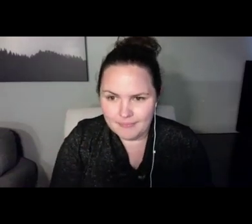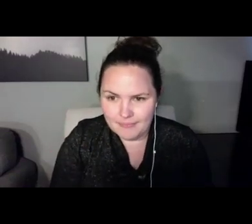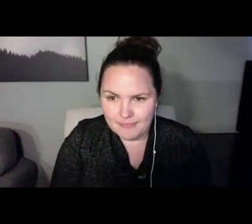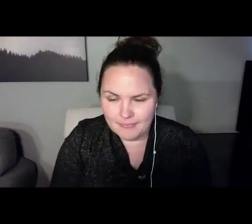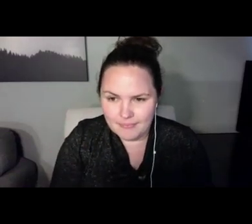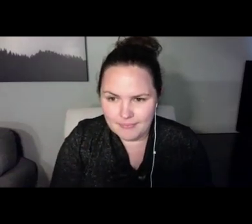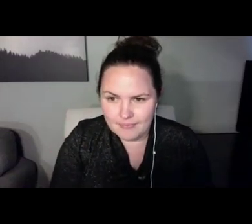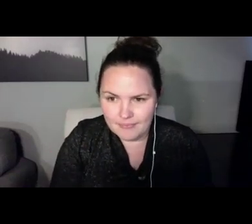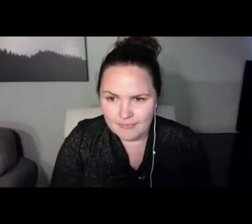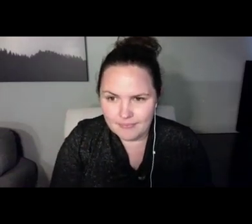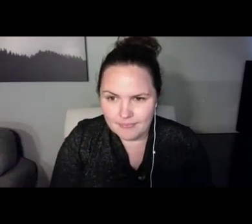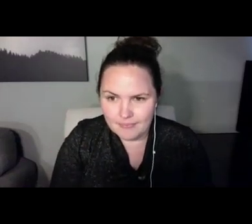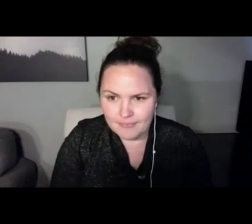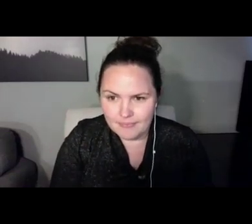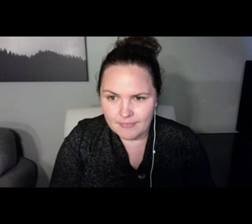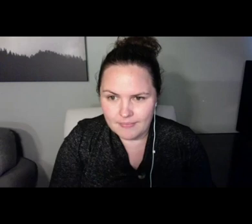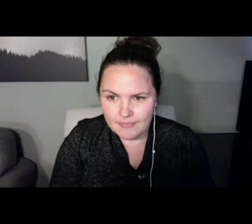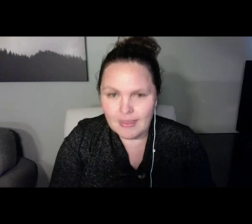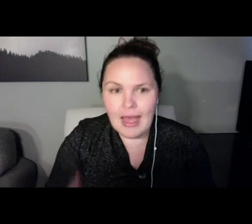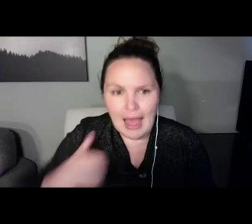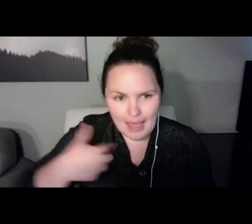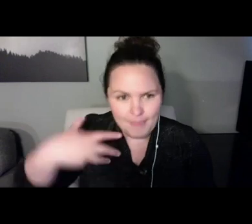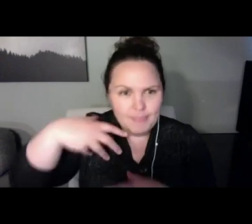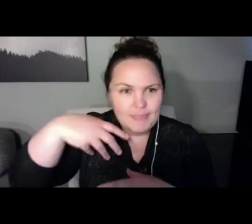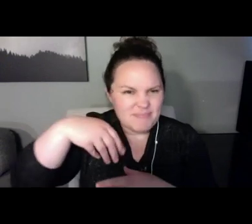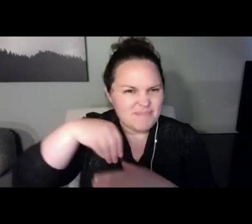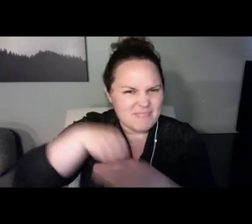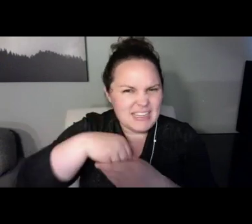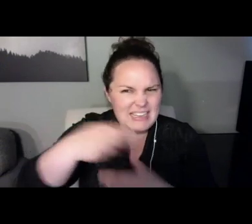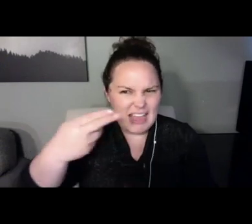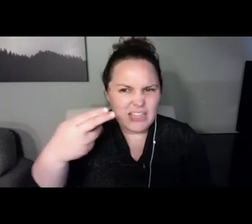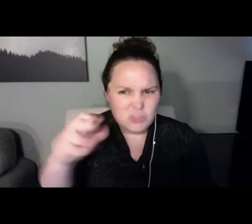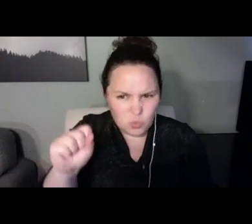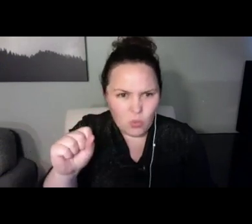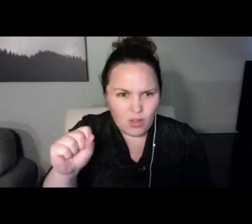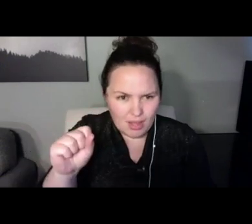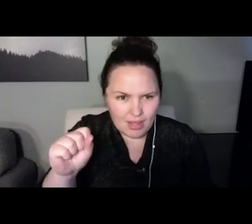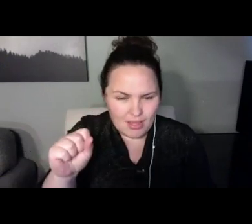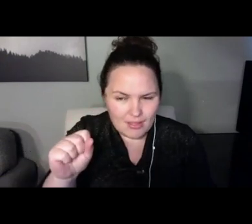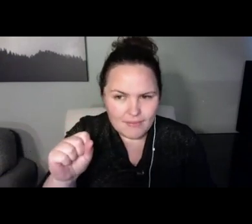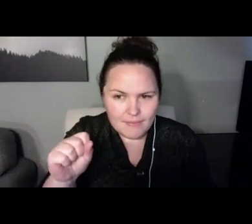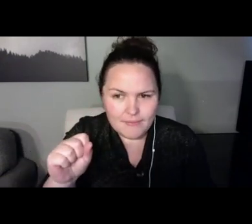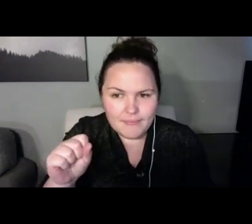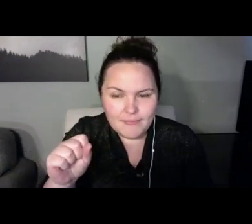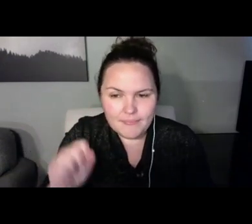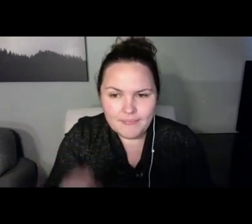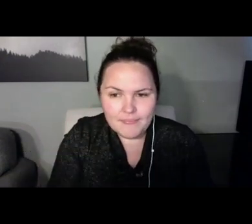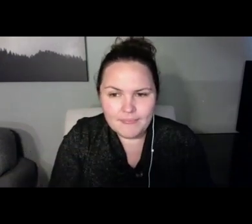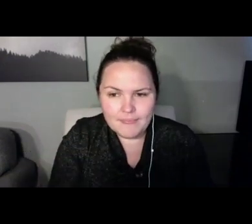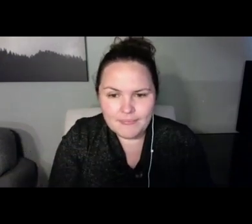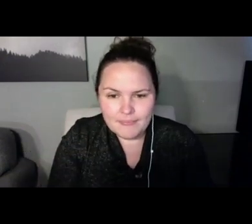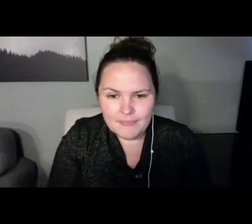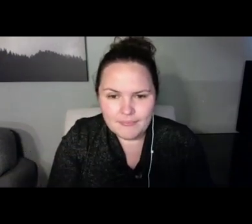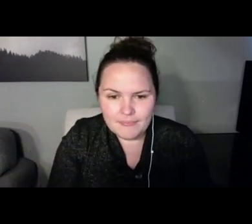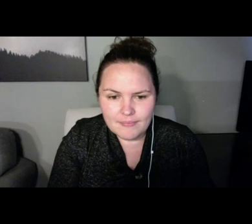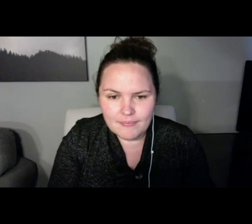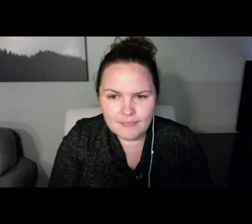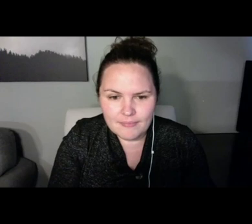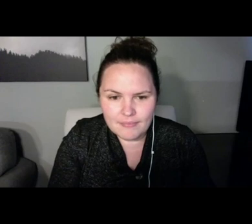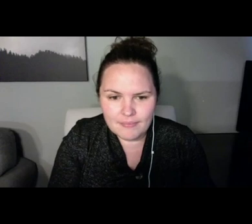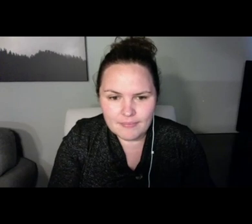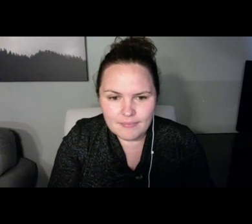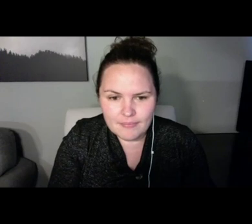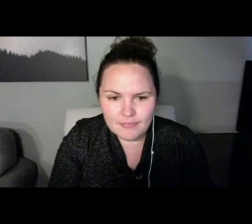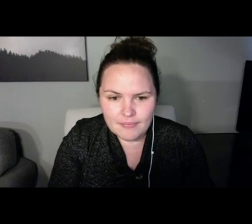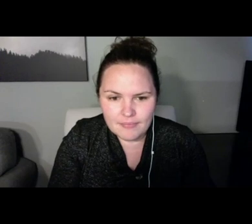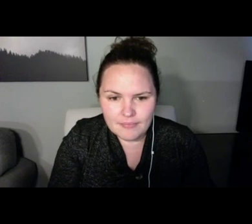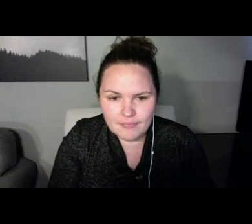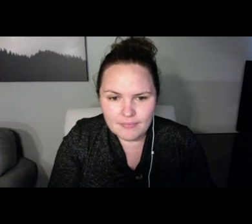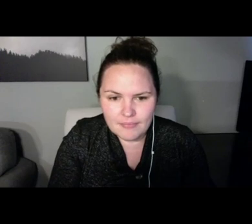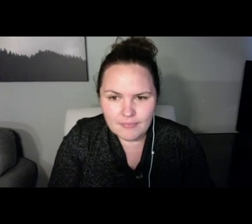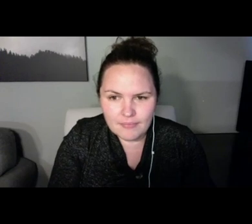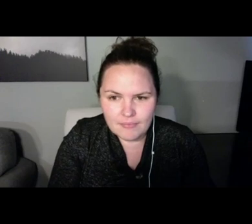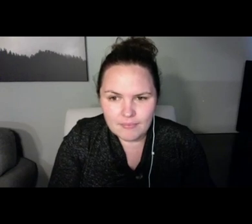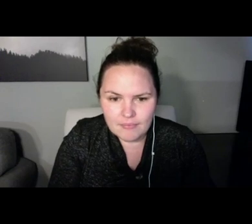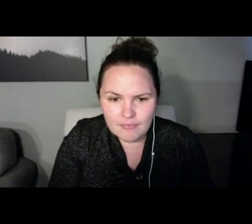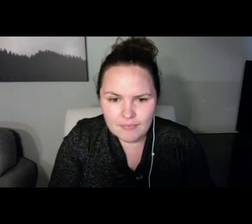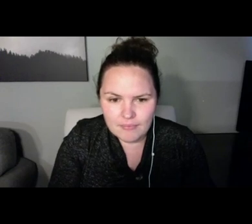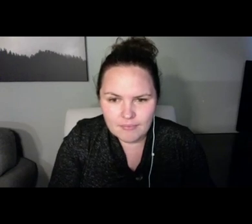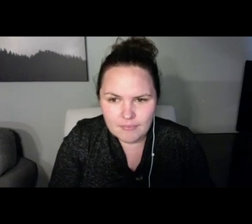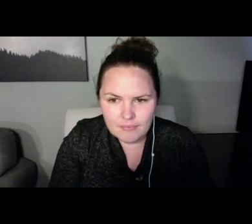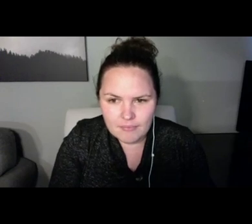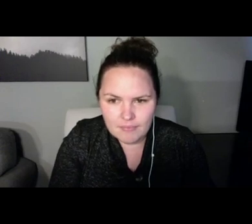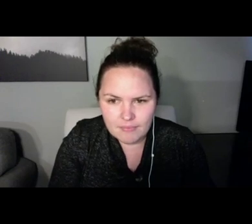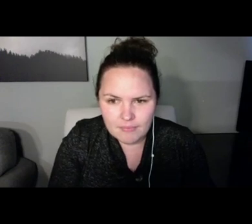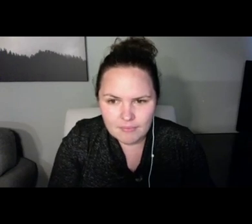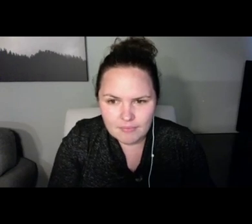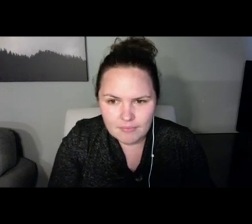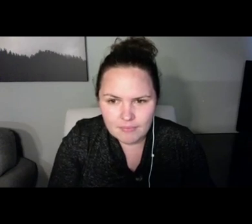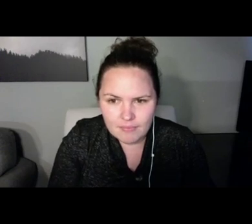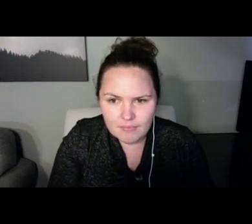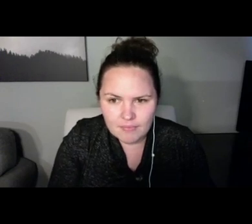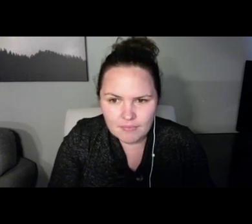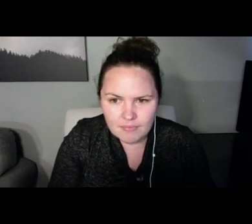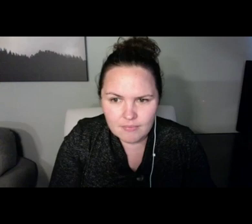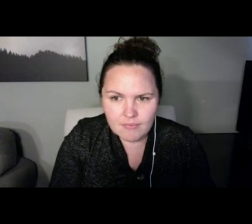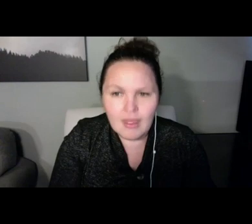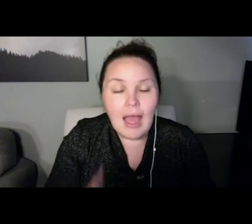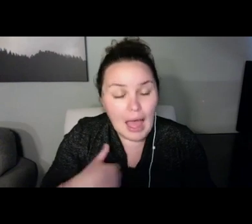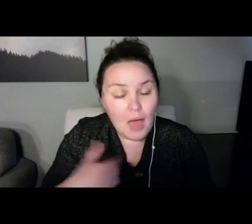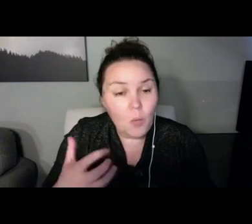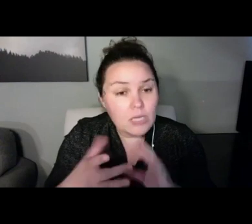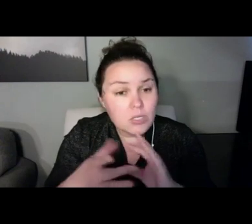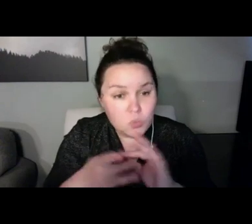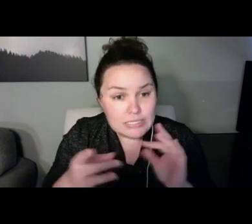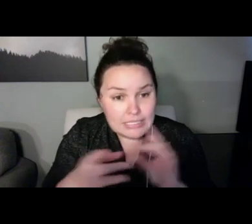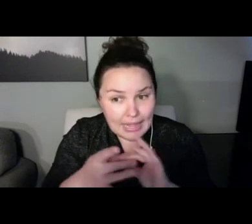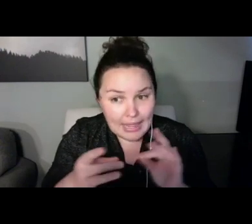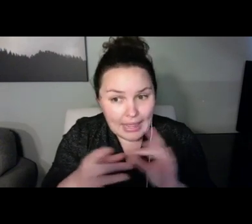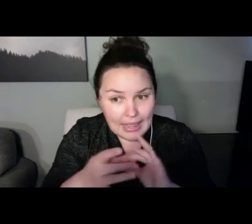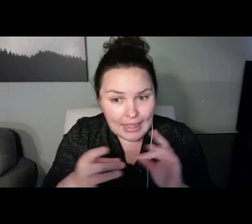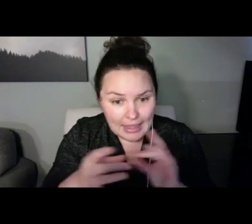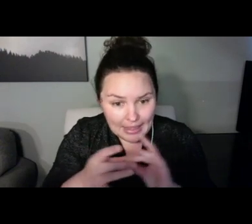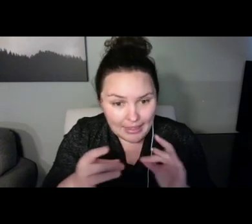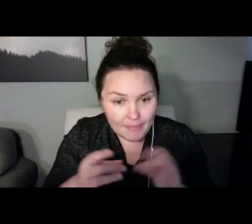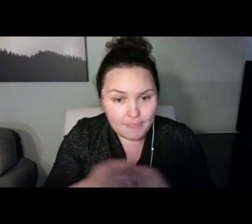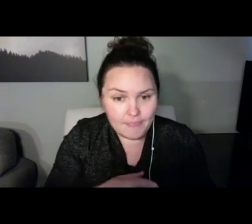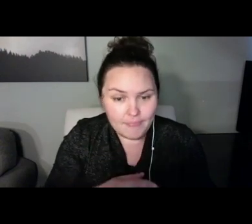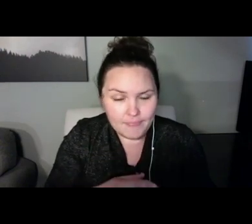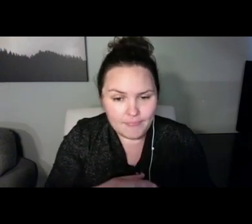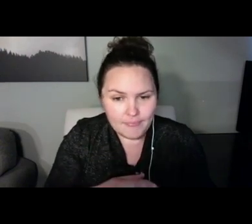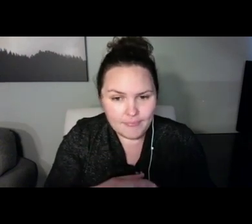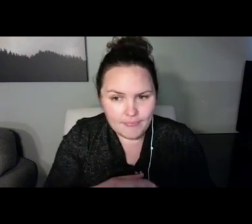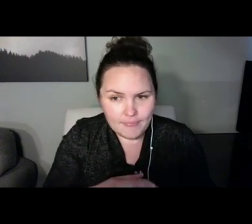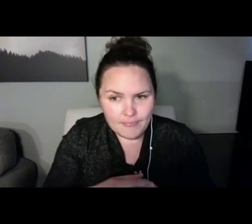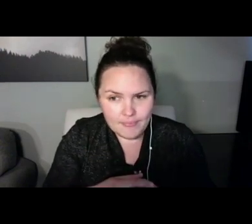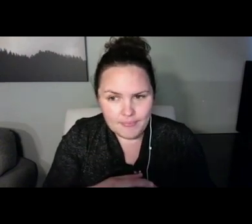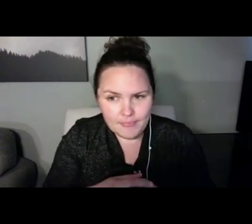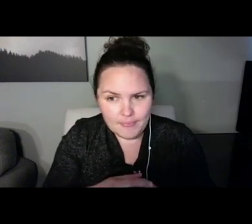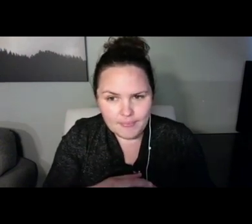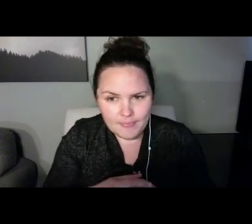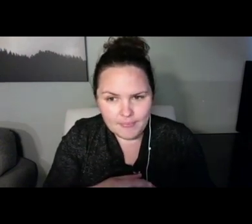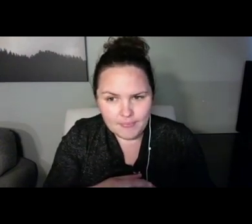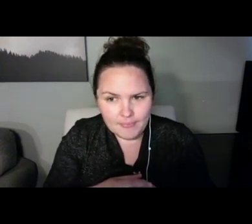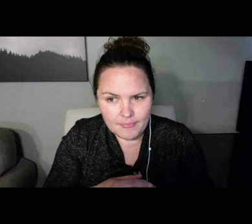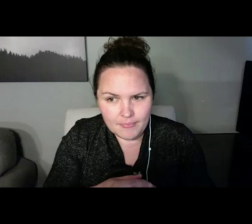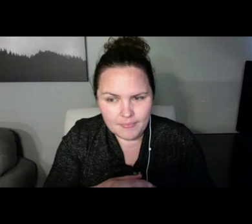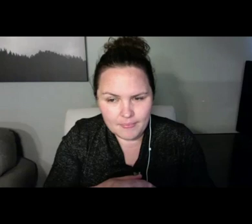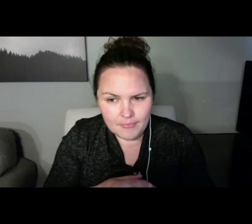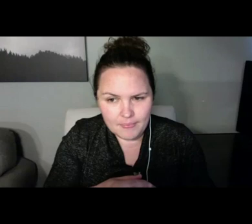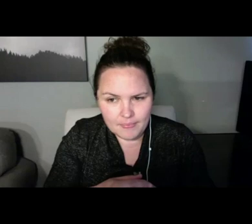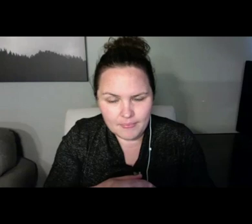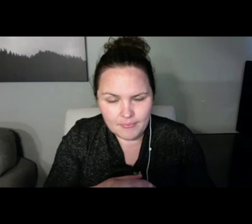So Hannah watched all the videos and then said, peace out, I'm going